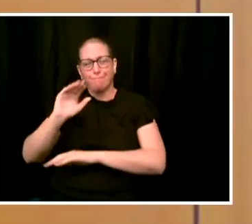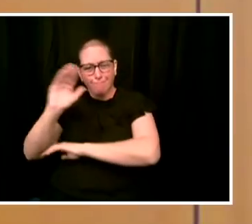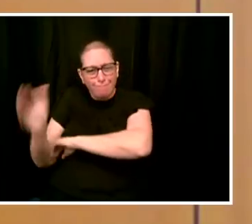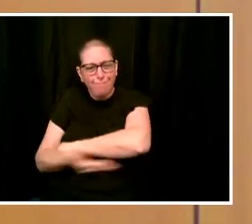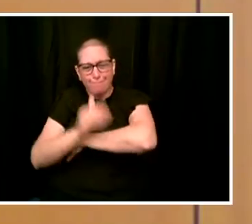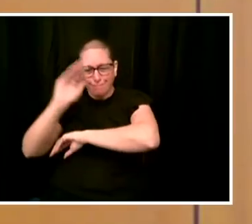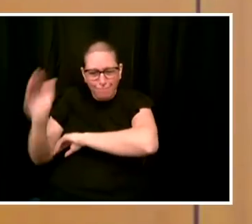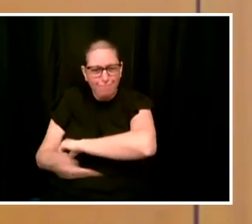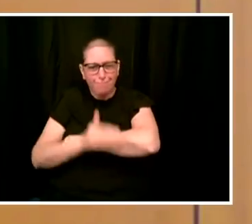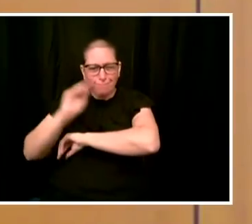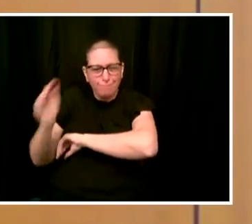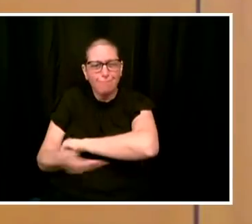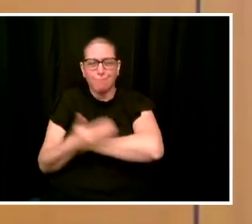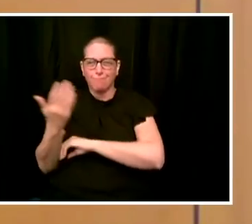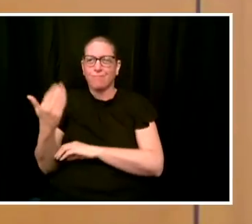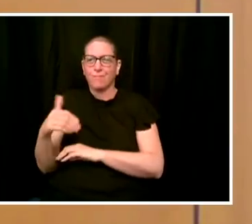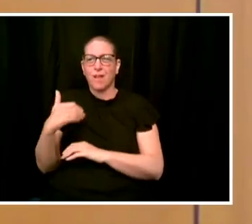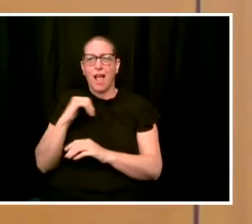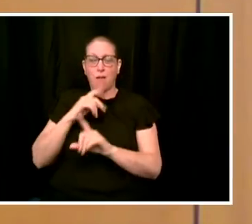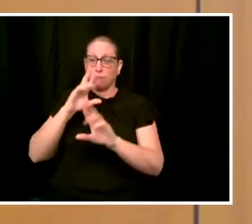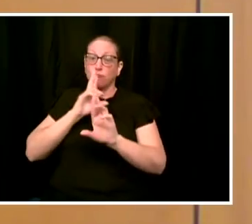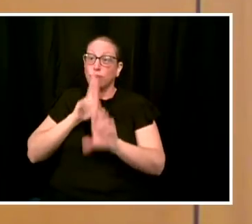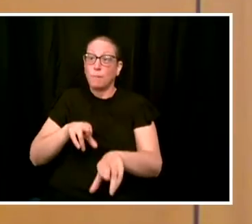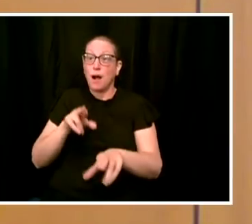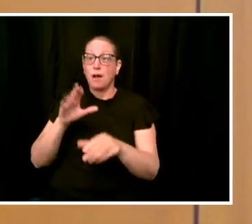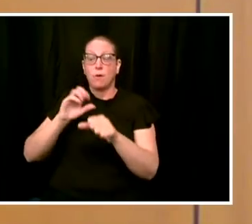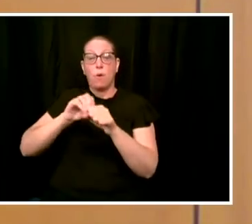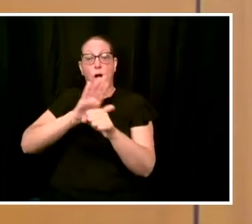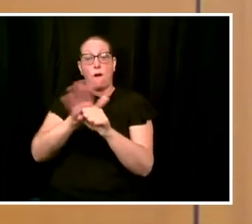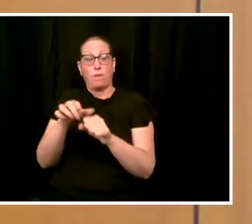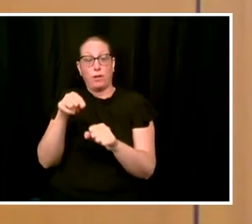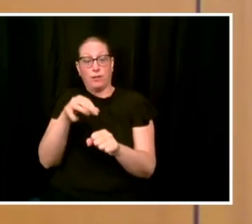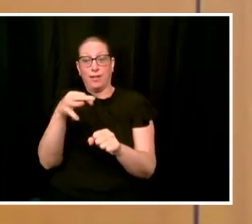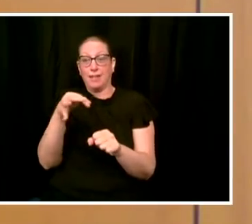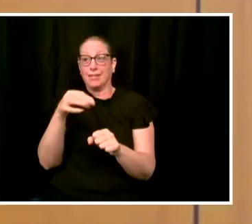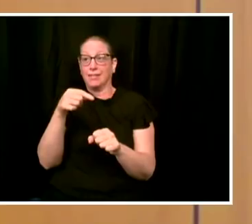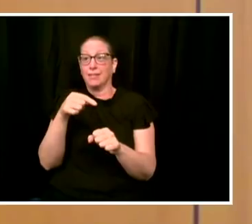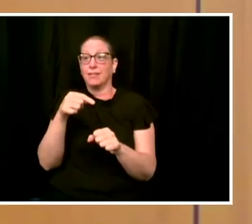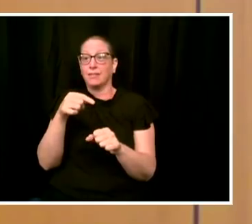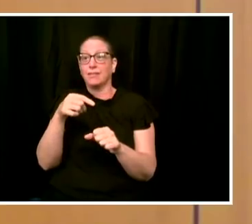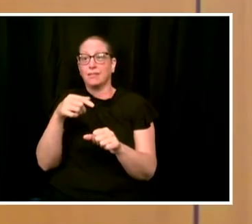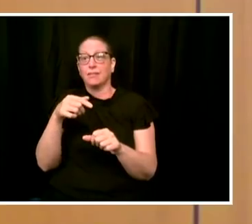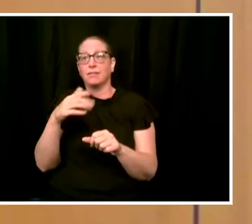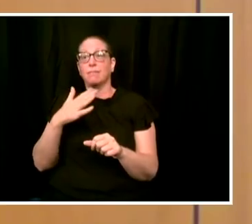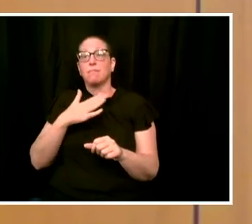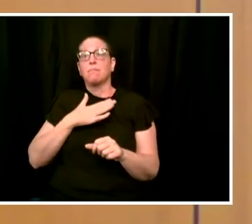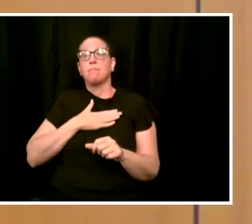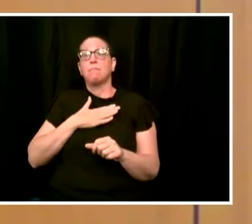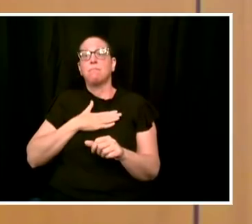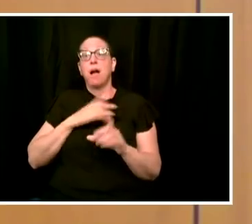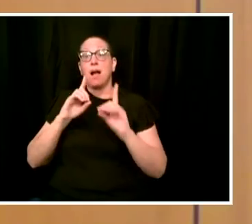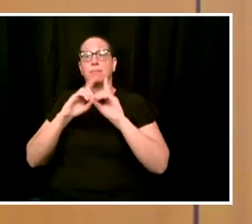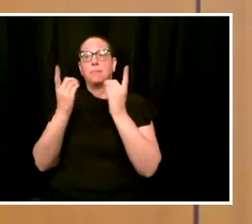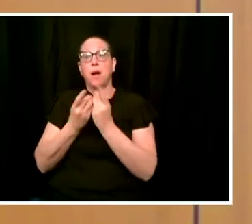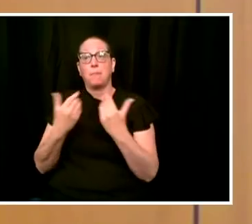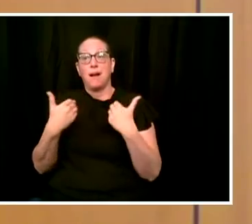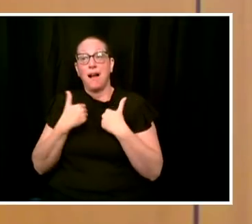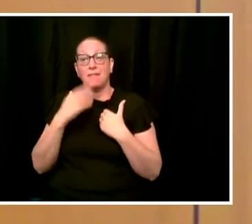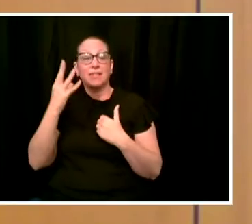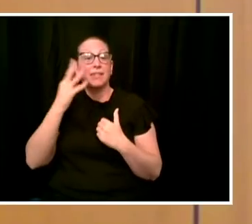THAT HAVE BEEN WORKING AYD AND NIGHT ON THIS. AND THE PEOPLE